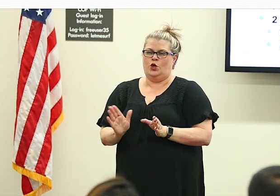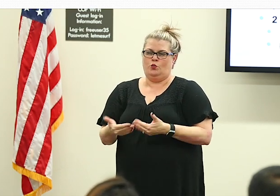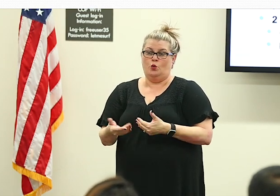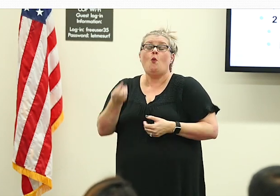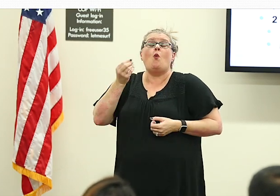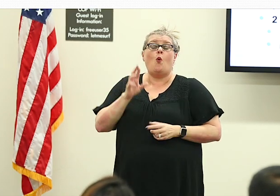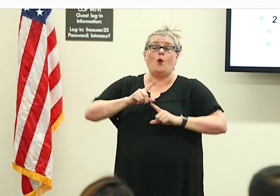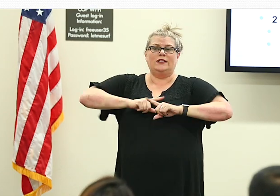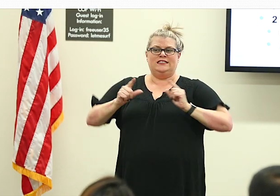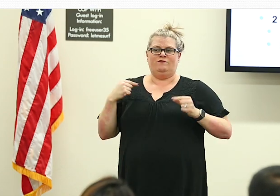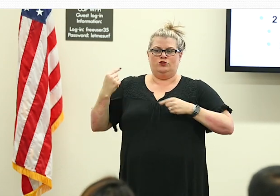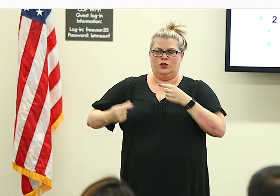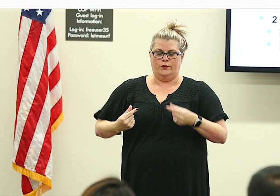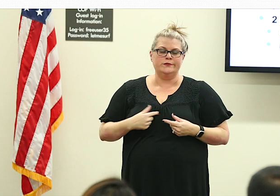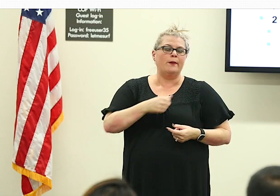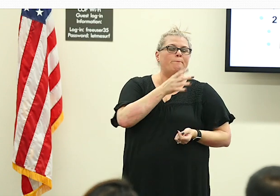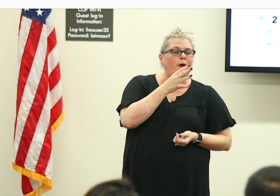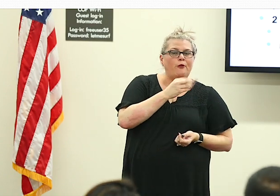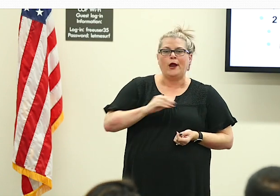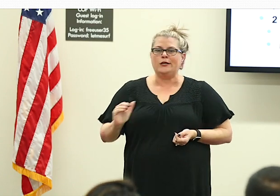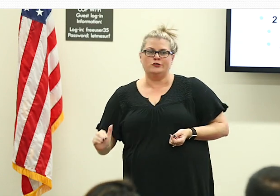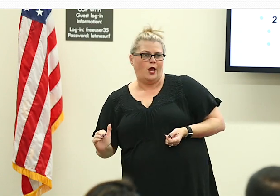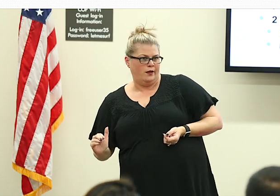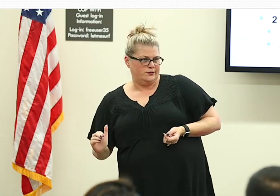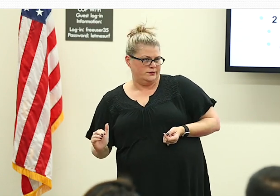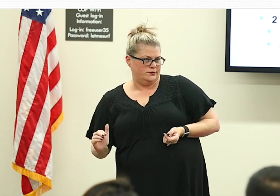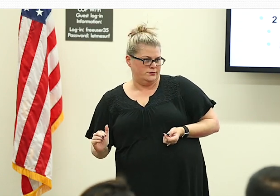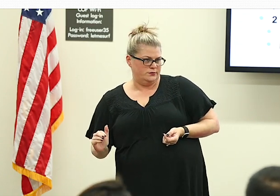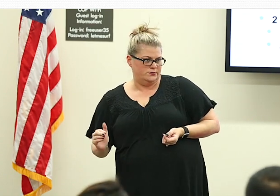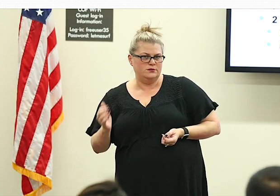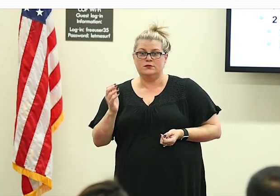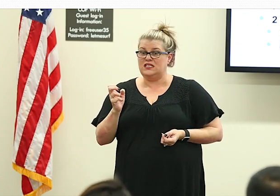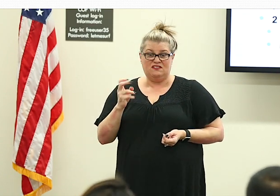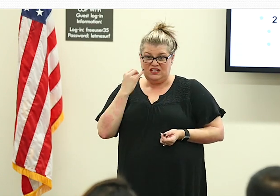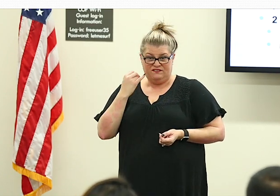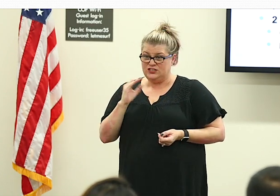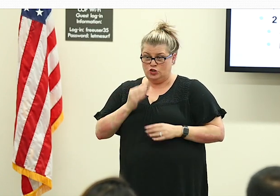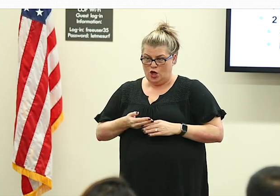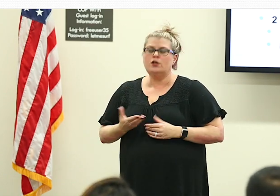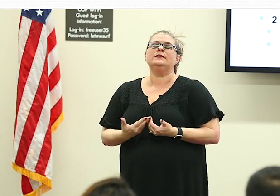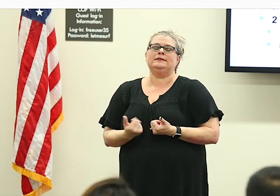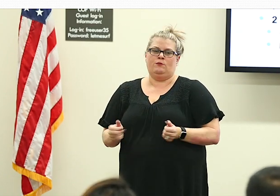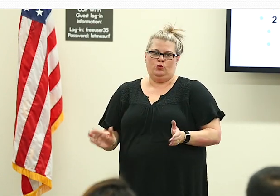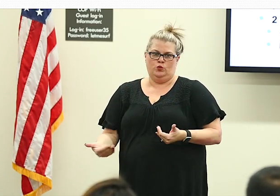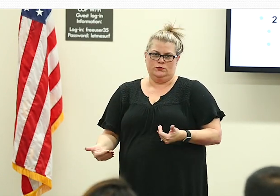So a mother and a child, even if it's a daughter, they get separate rooms.